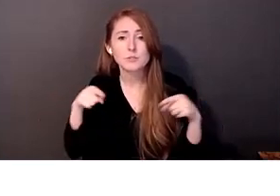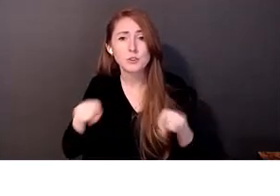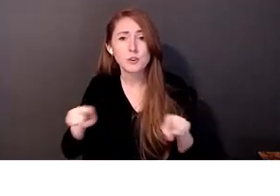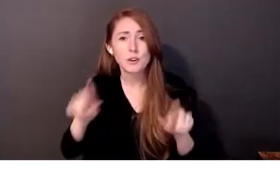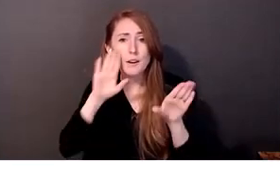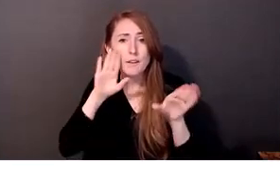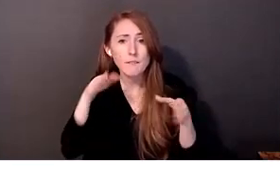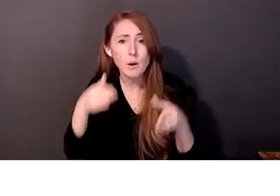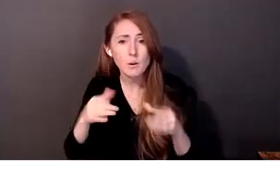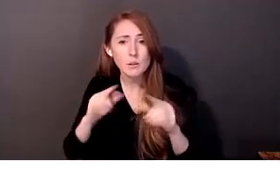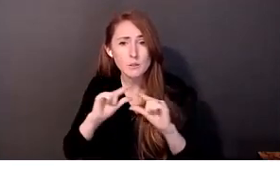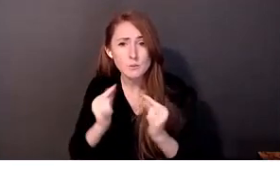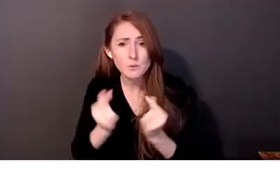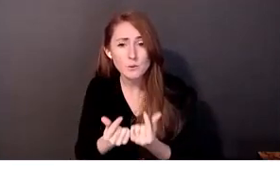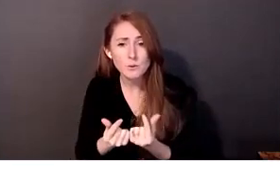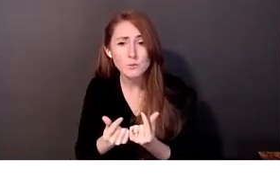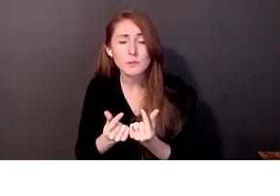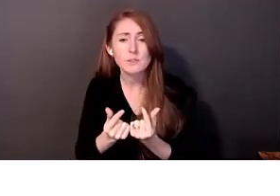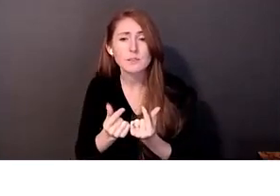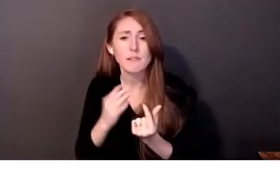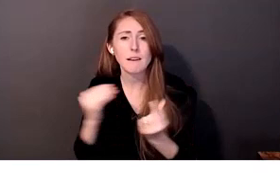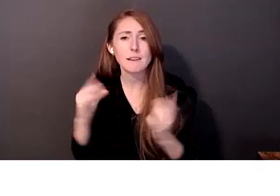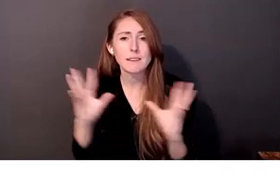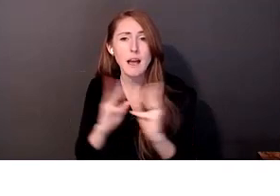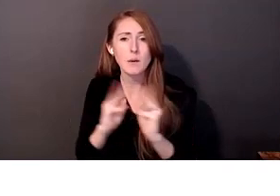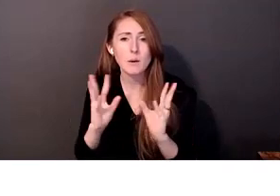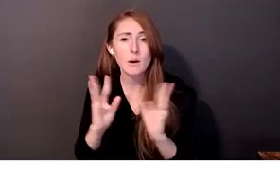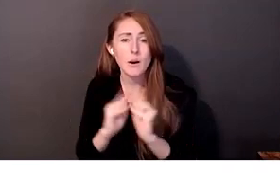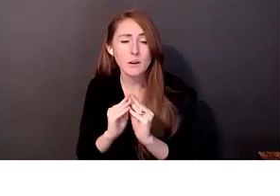groups and town halls, we were able to bring people